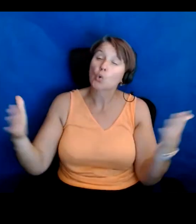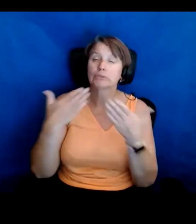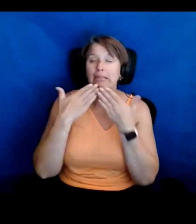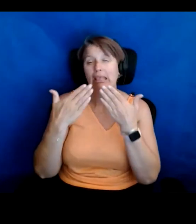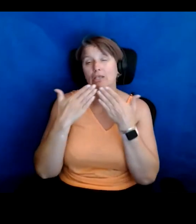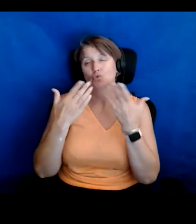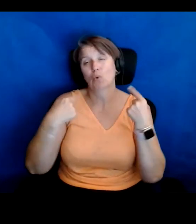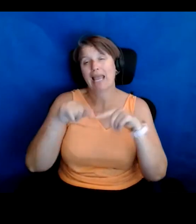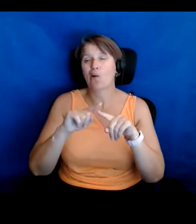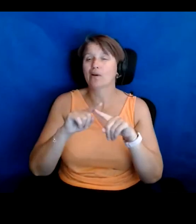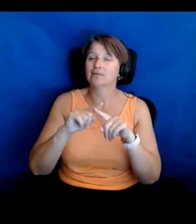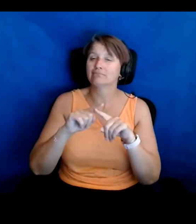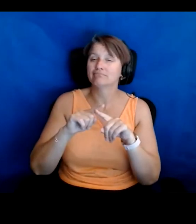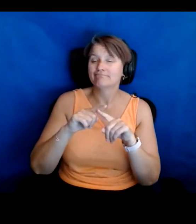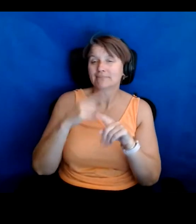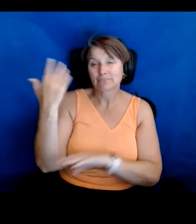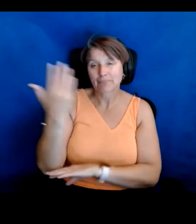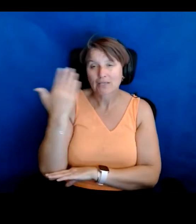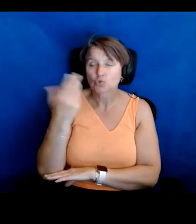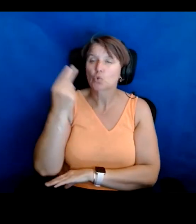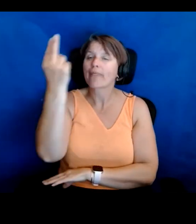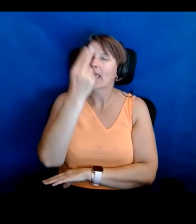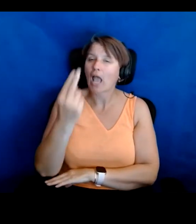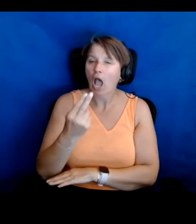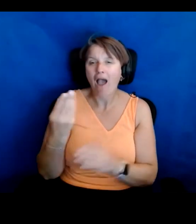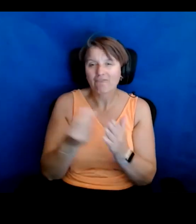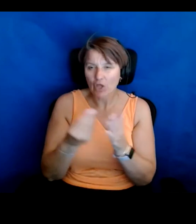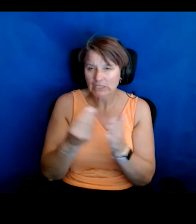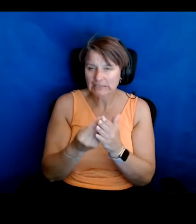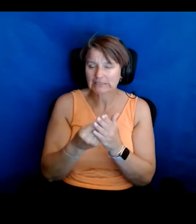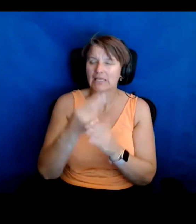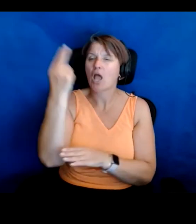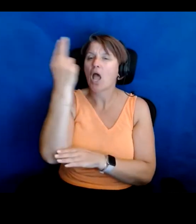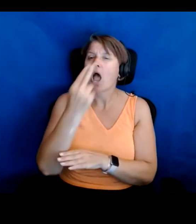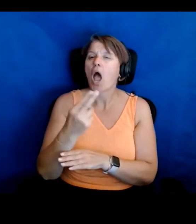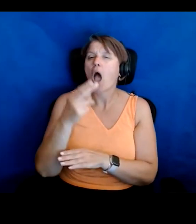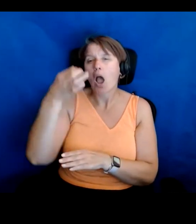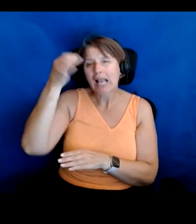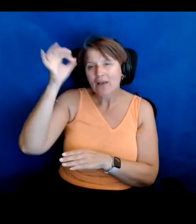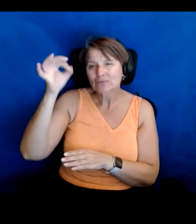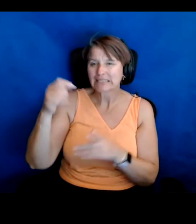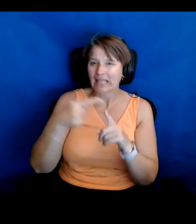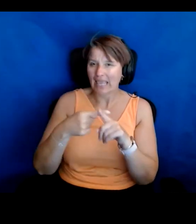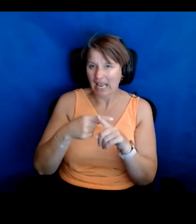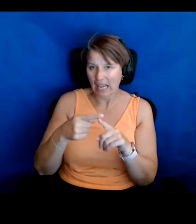to the Art Fund to the Arts Council England, Barrington Hibbert Associates, our Constellations